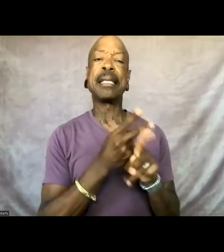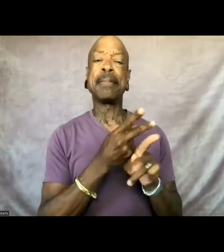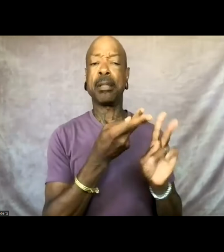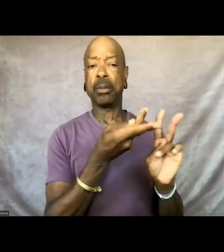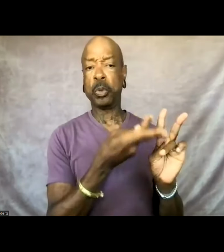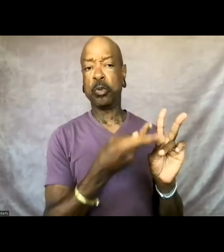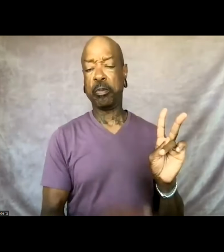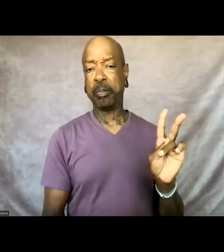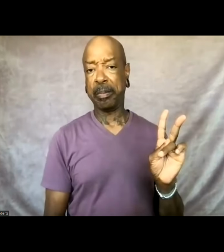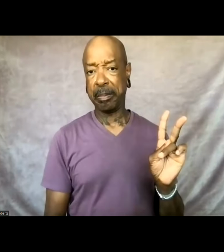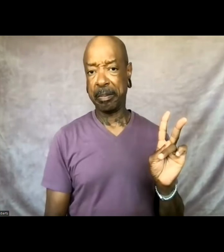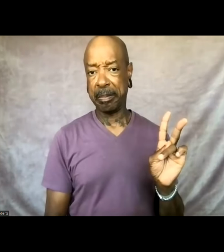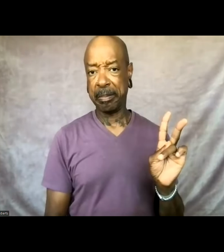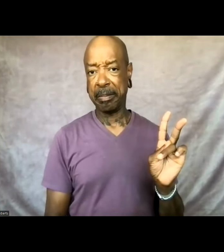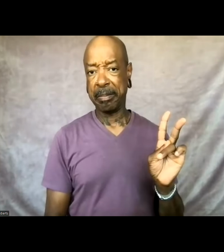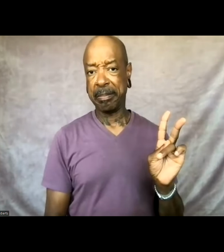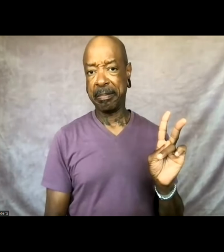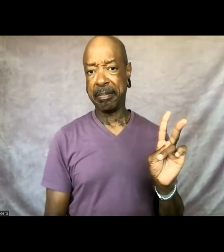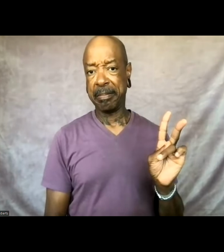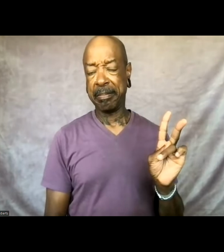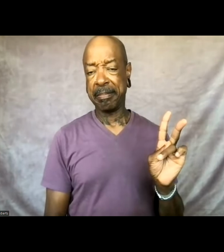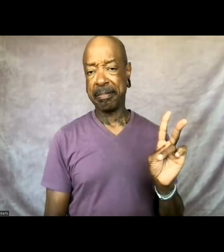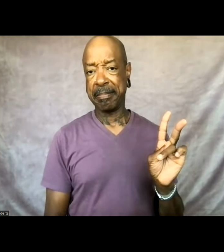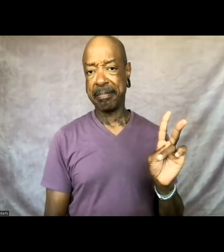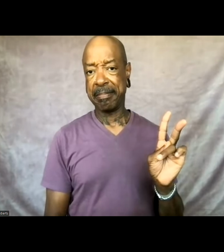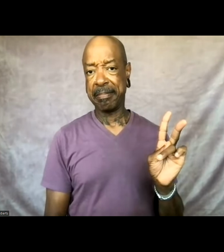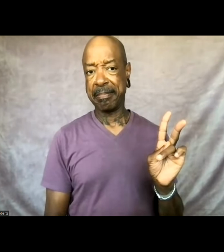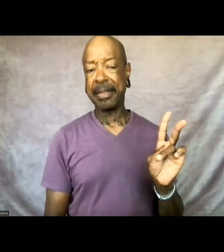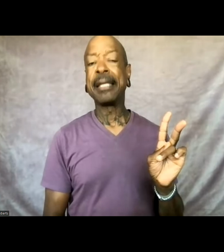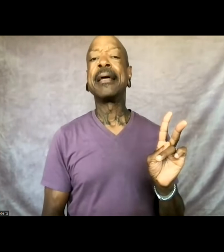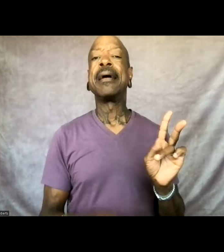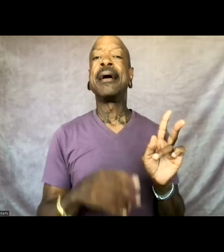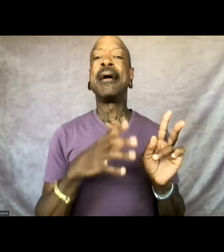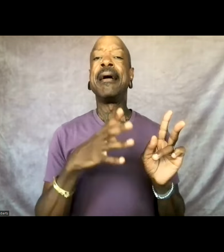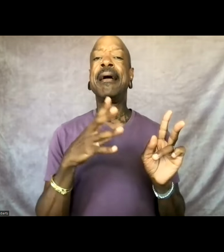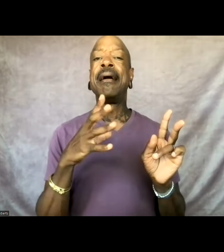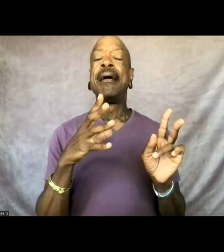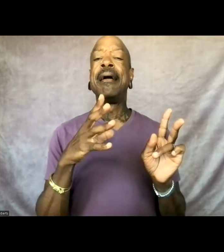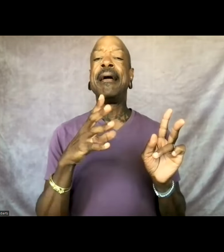living in was discriminating against them based on the ADA